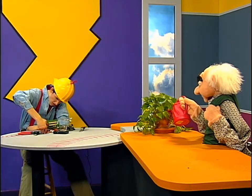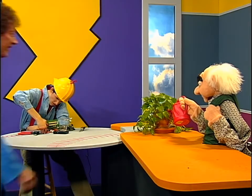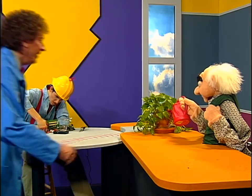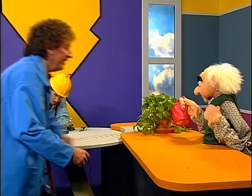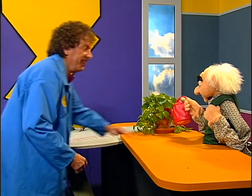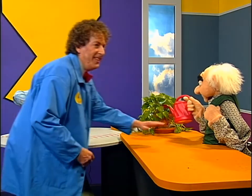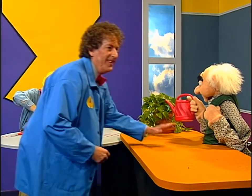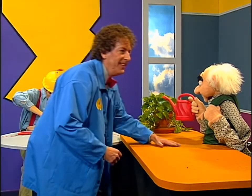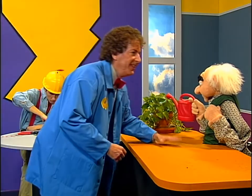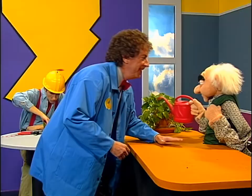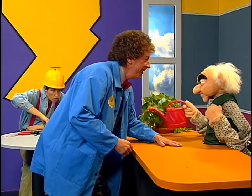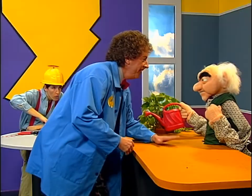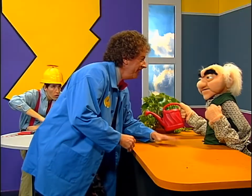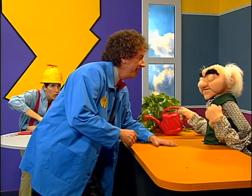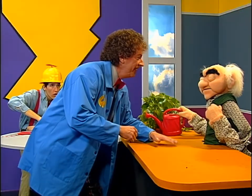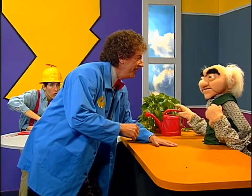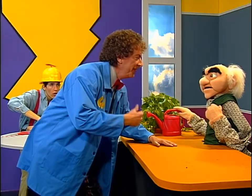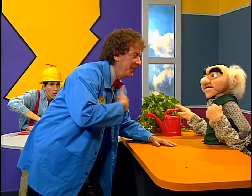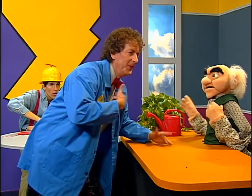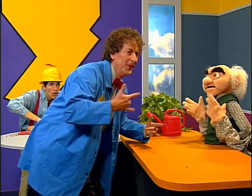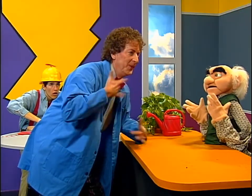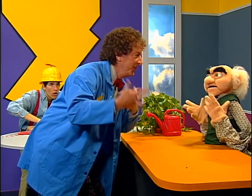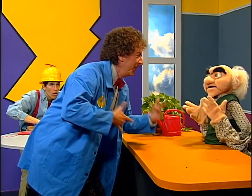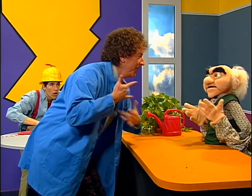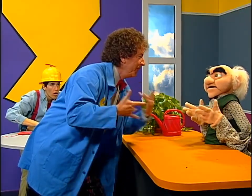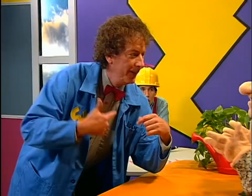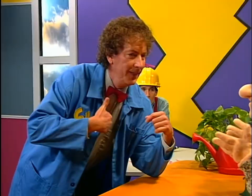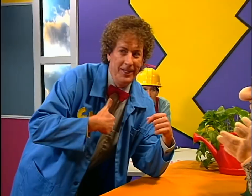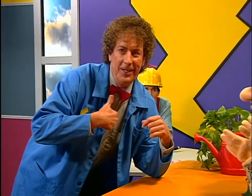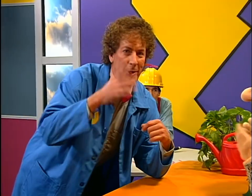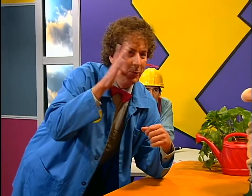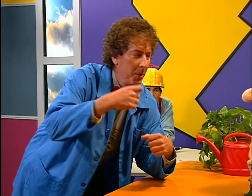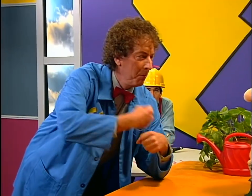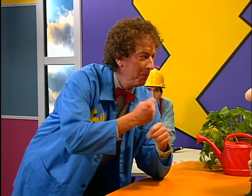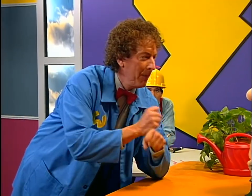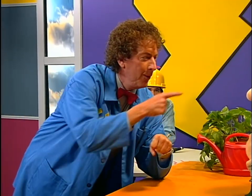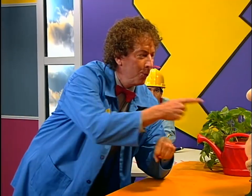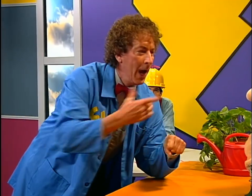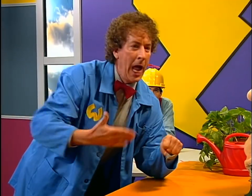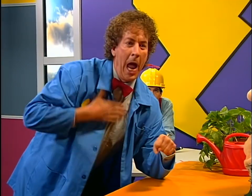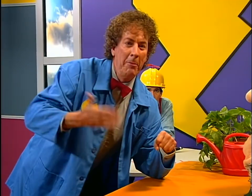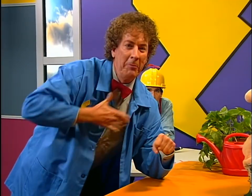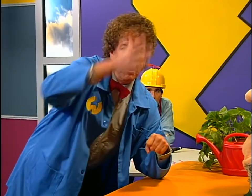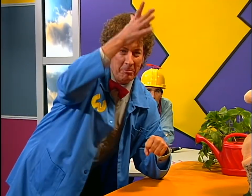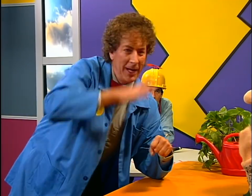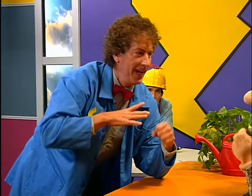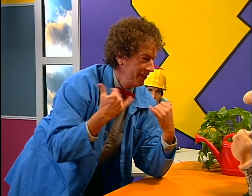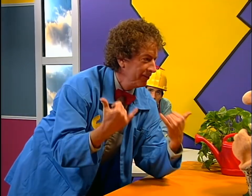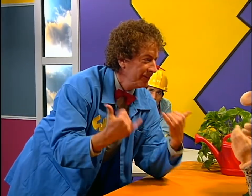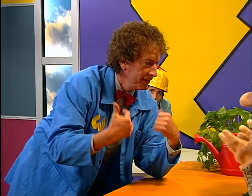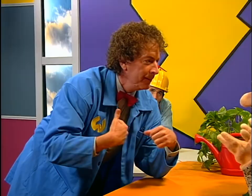BUT, WELL, YOU'RE A LITTLE WET. I KNOW. IT'S MY SINK. THERE'S SOME PROBLEM WITH IT. REALLY!